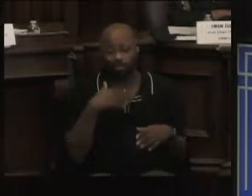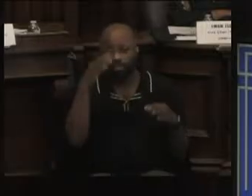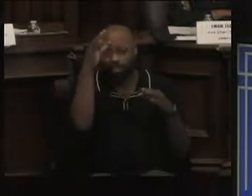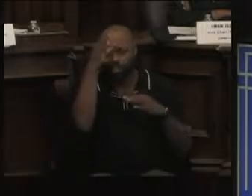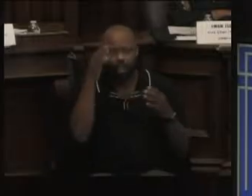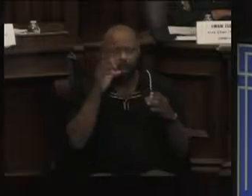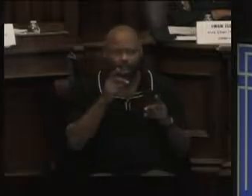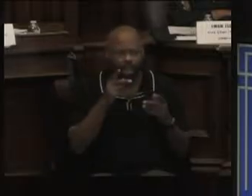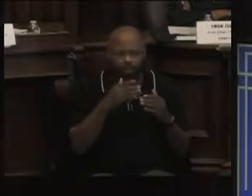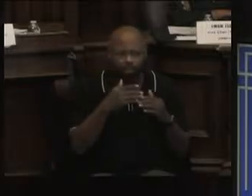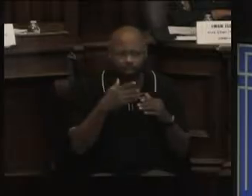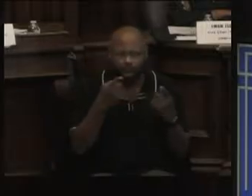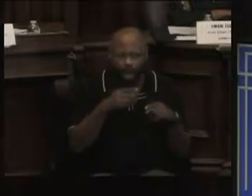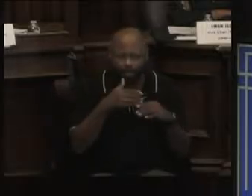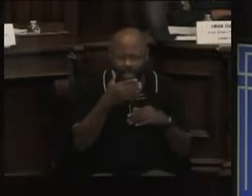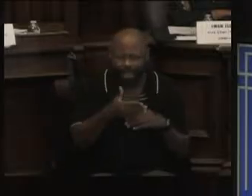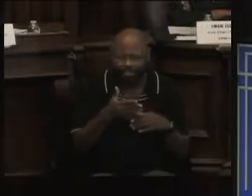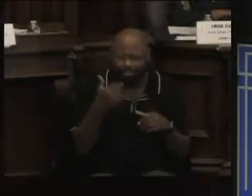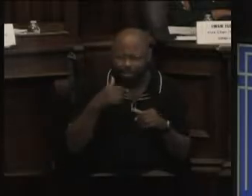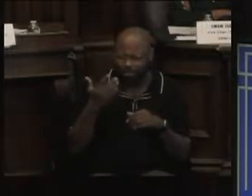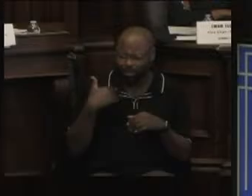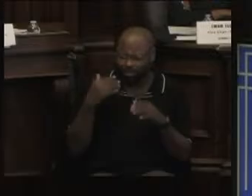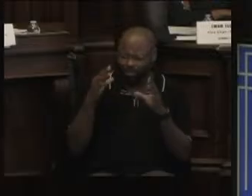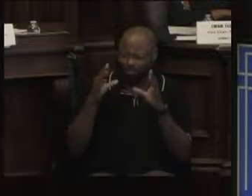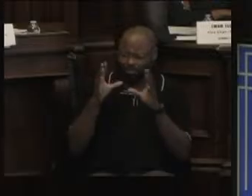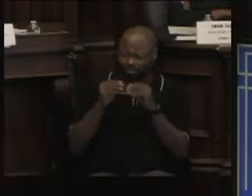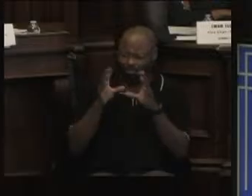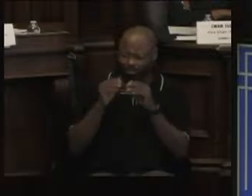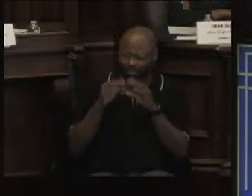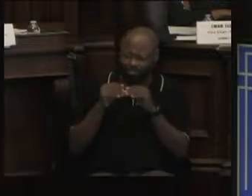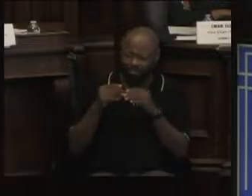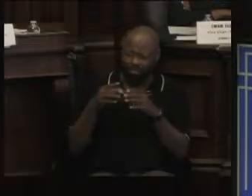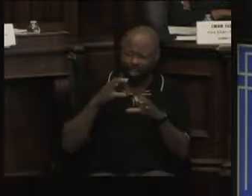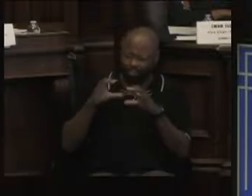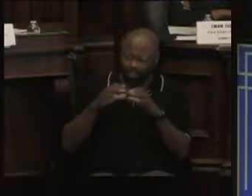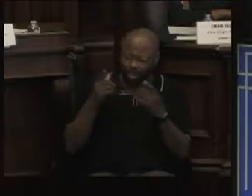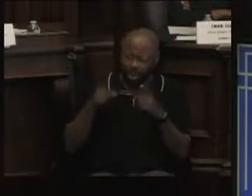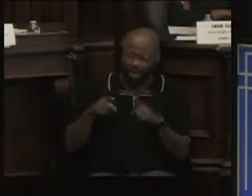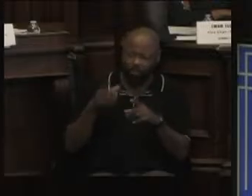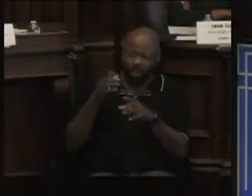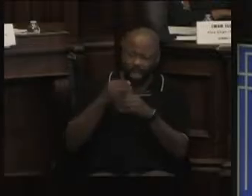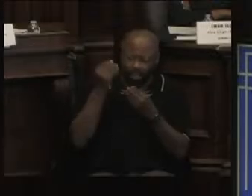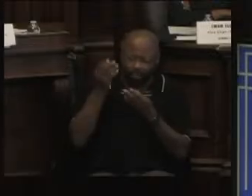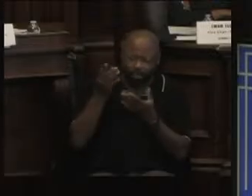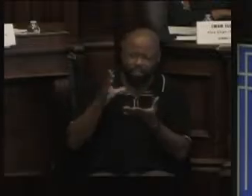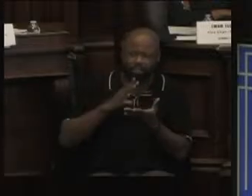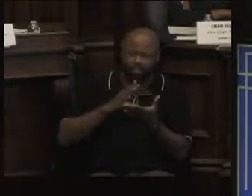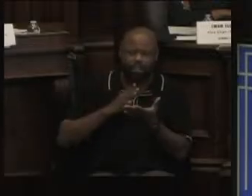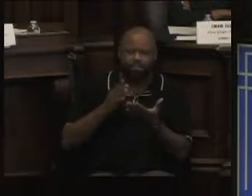listening, right? But too often community members did not know, okay, well, what happened next.